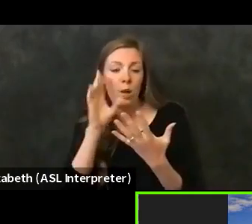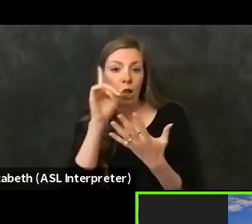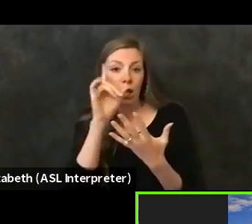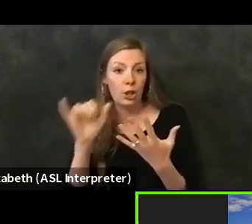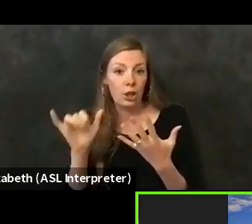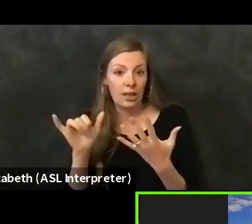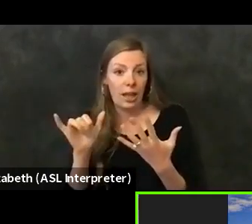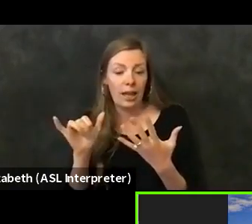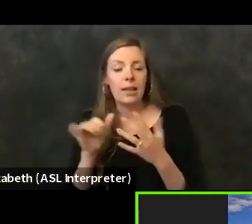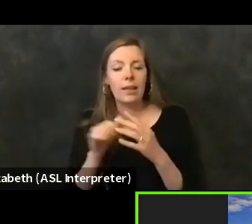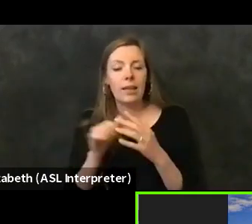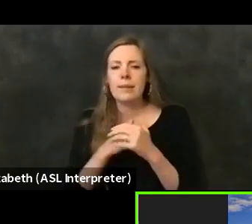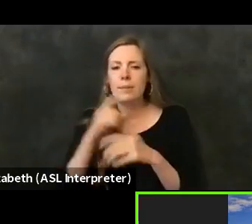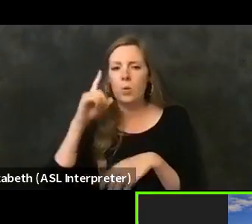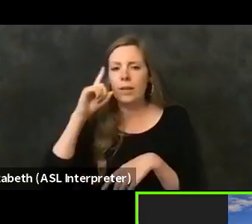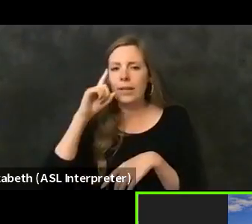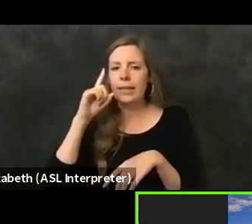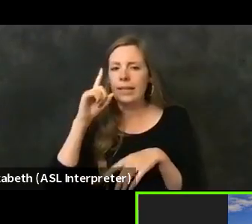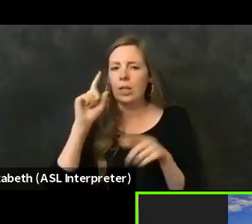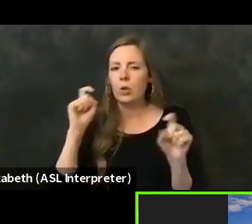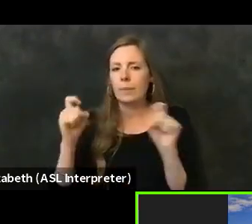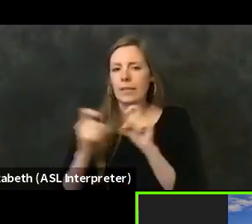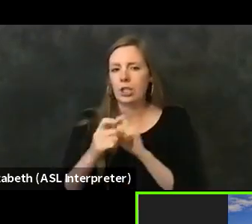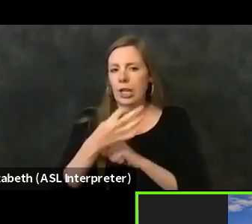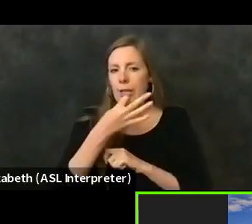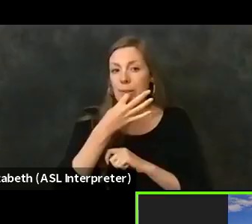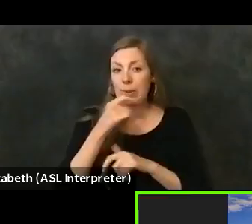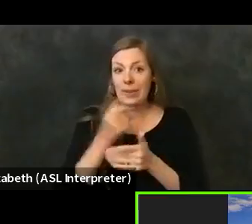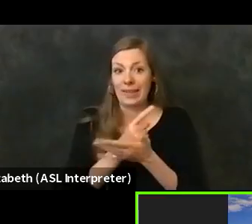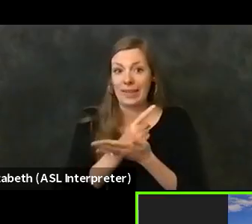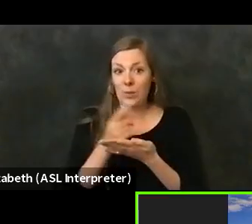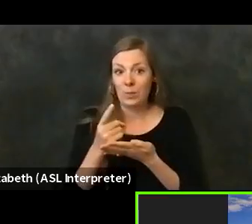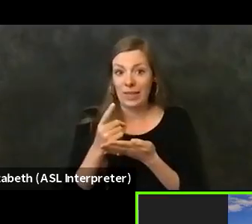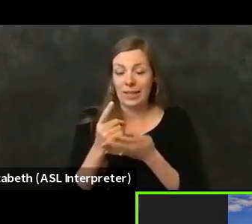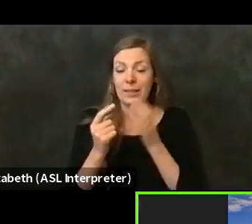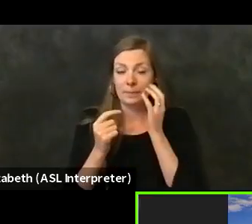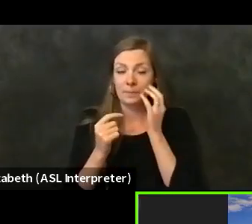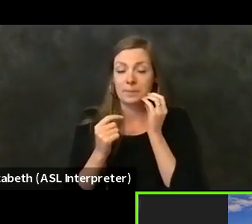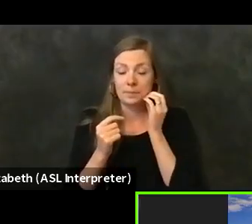But we do anticipate movement on that in this coming week and are trying to make